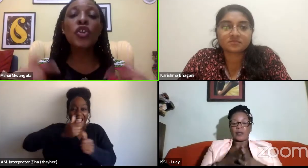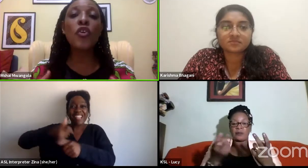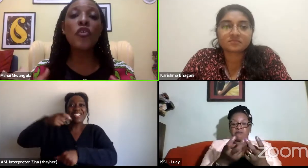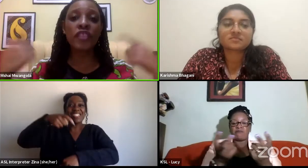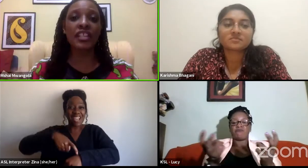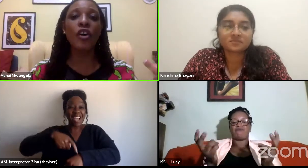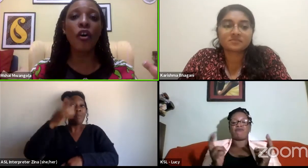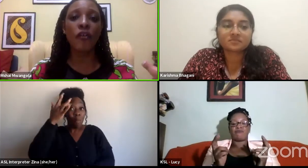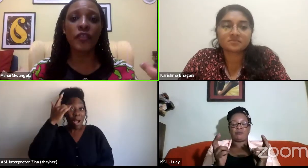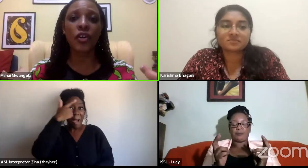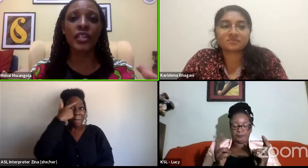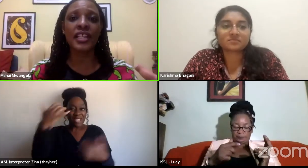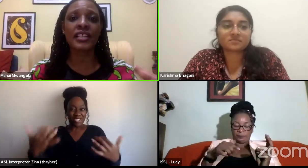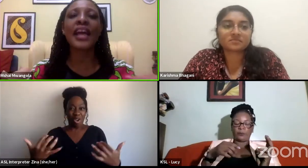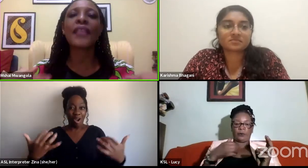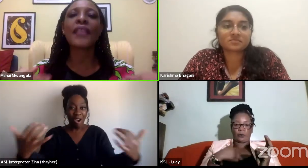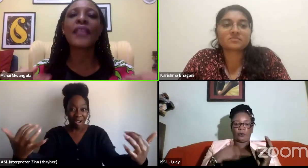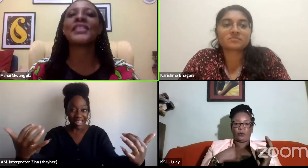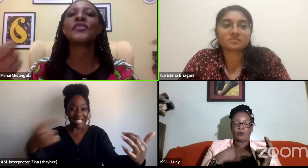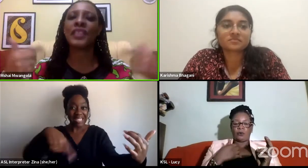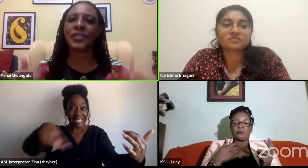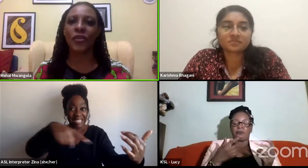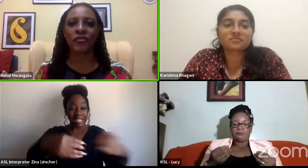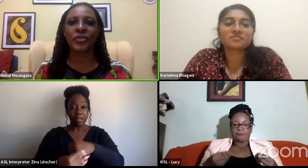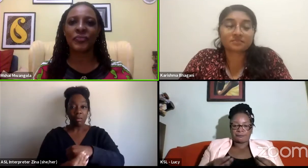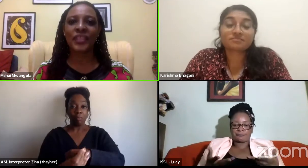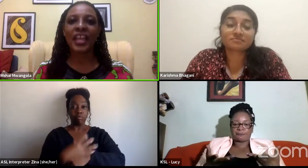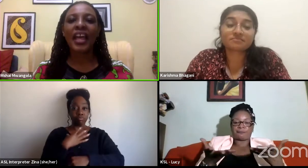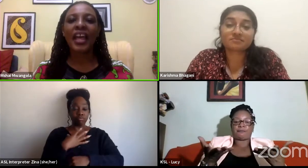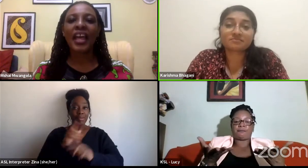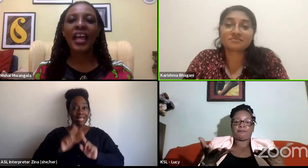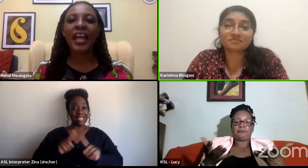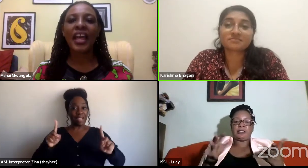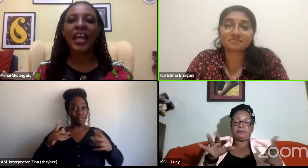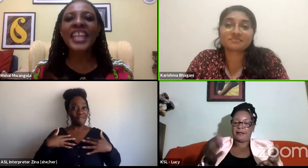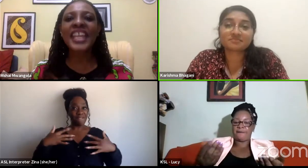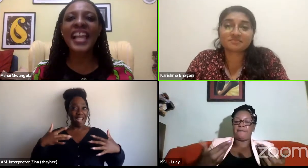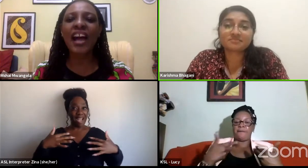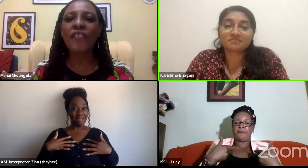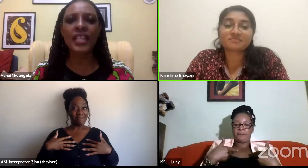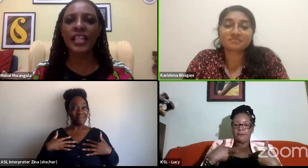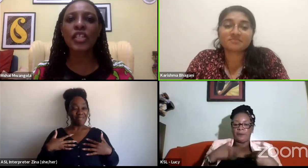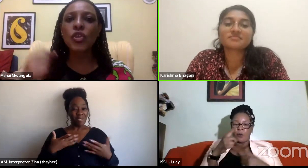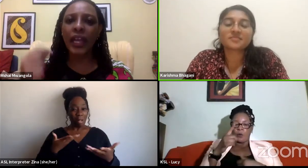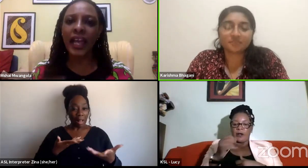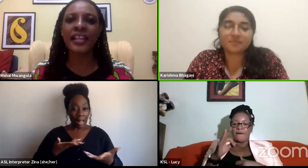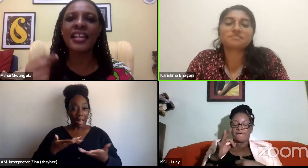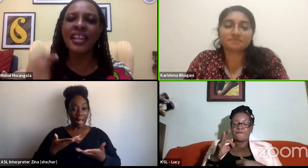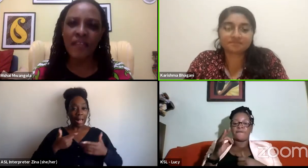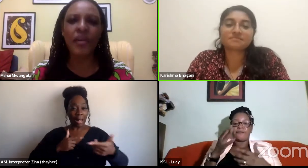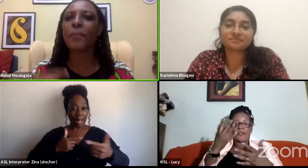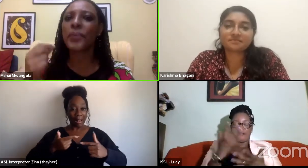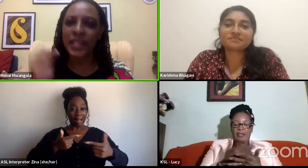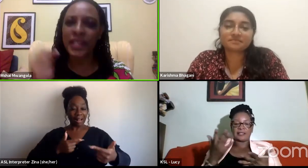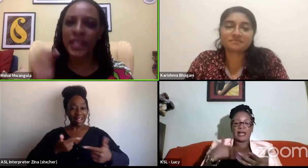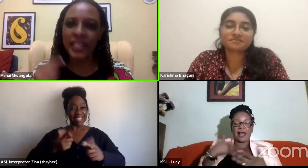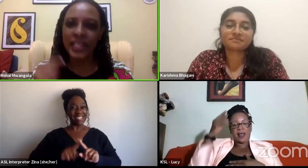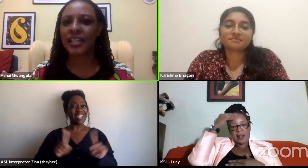you feed off the audience and the audience feeds off you. And one of the things I love is that you can never predict